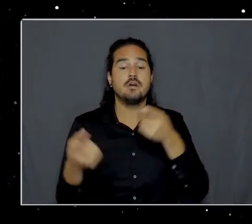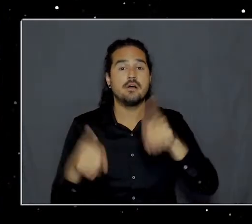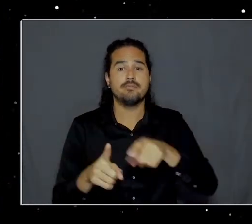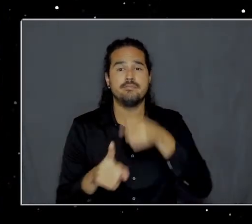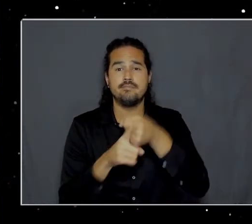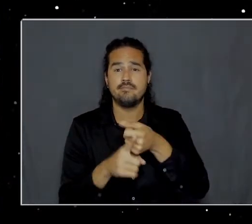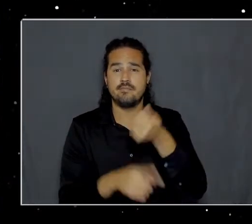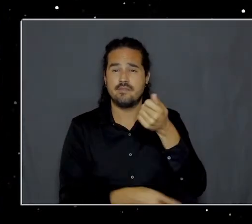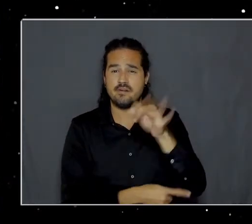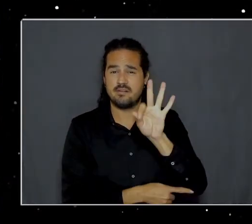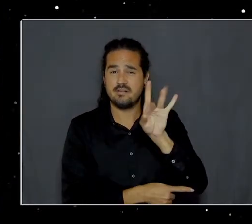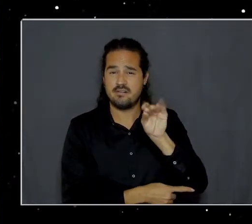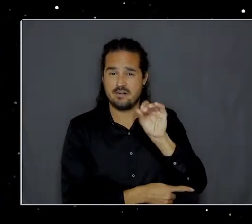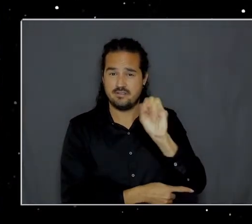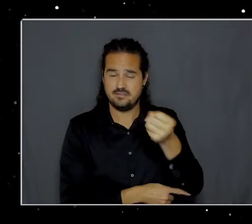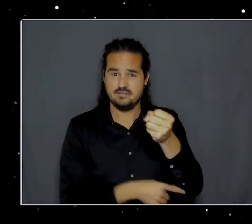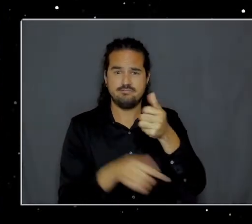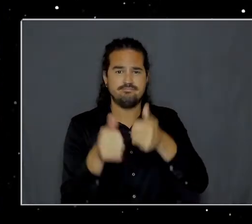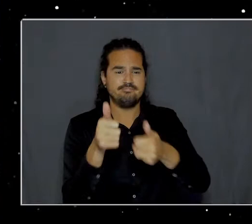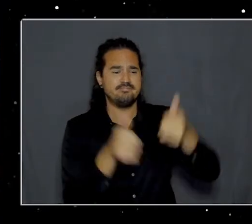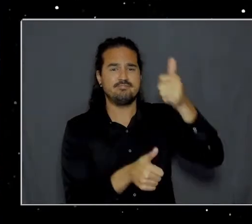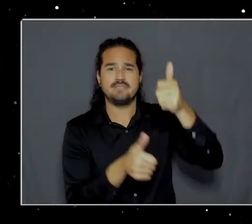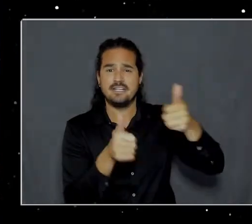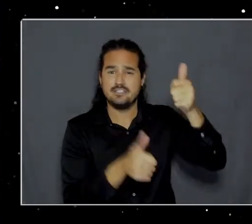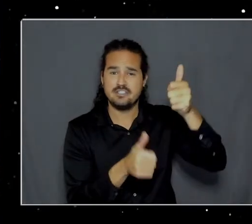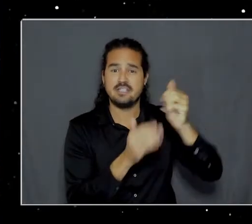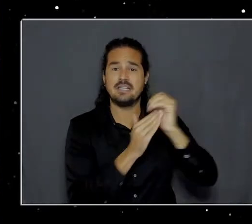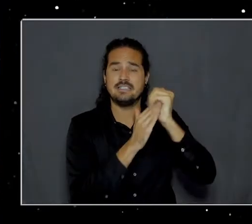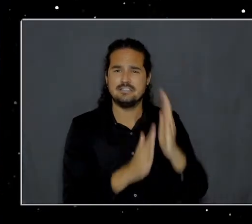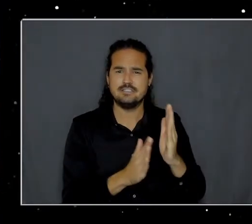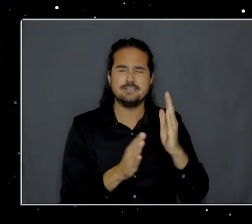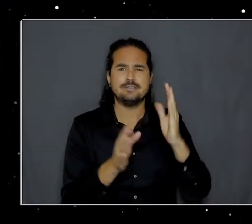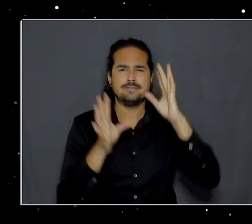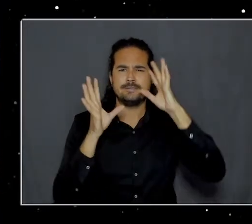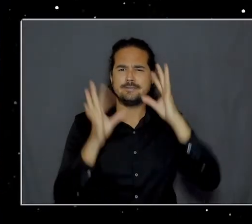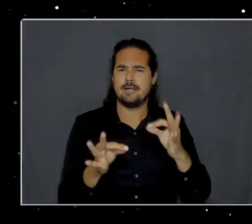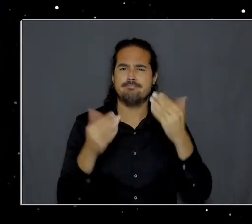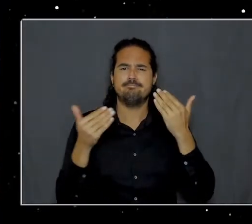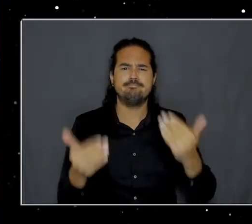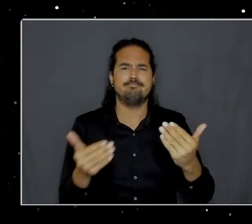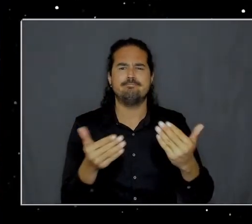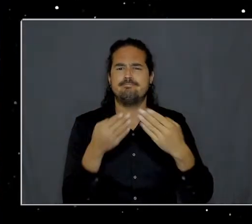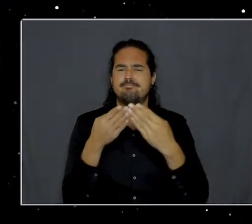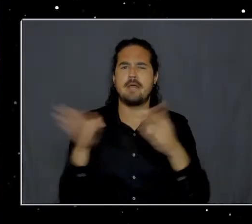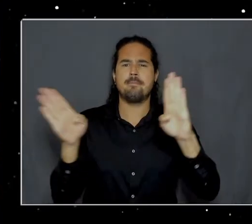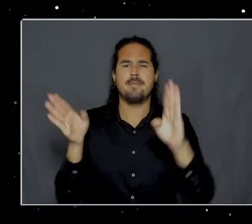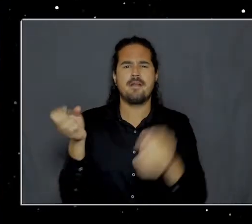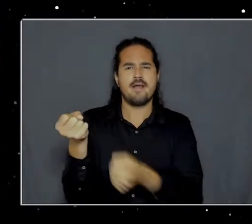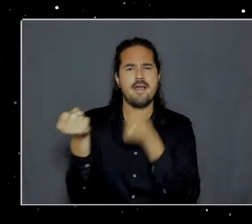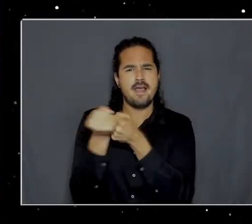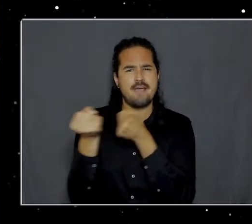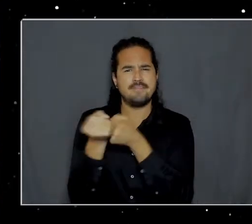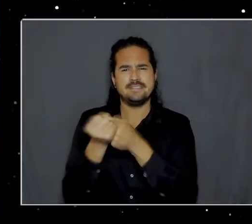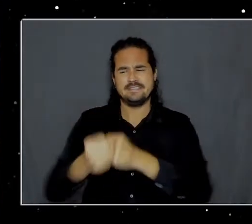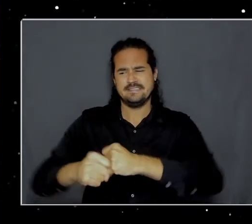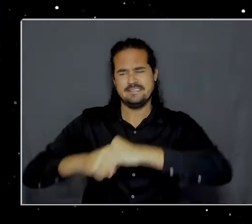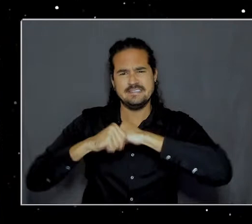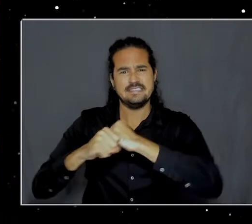ELDERS AND SNOQUALMIE LEADERS PRAYED AND MADE THE DECISION TO BECOME PUBLIC TO ADVOCATE FOR A SACRED PLACE OF OUR CREATION,